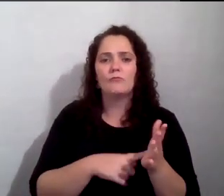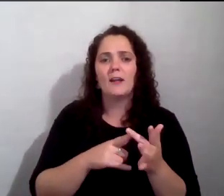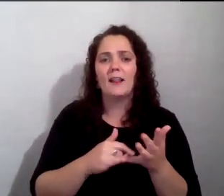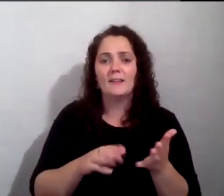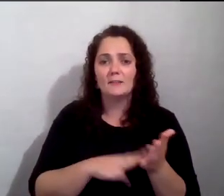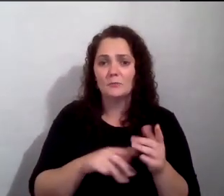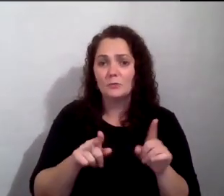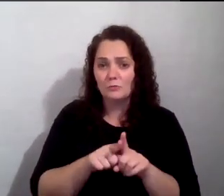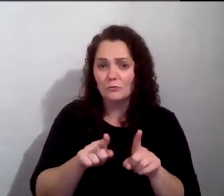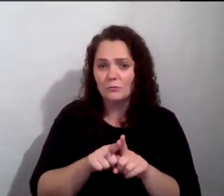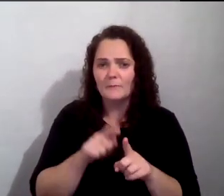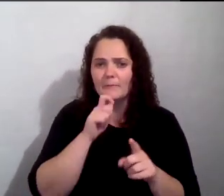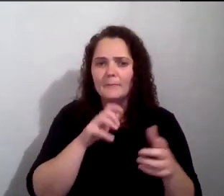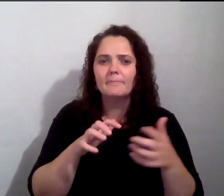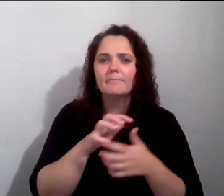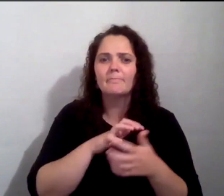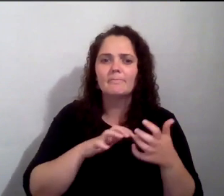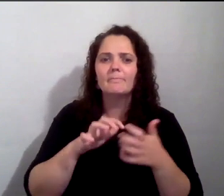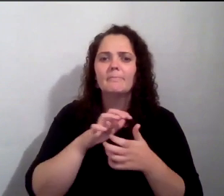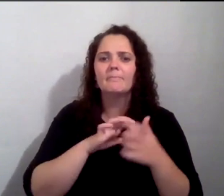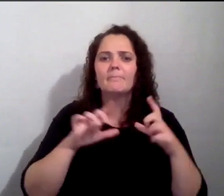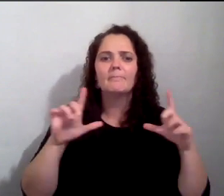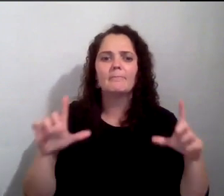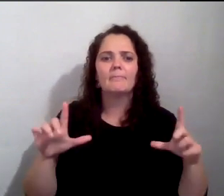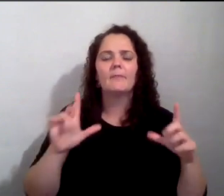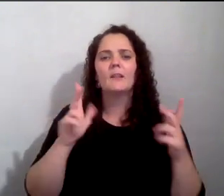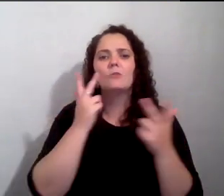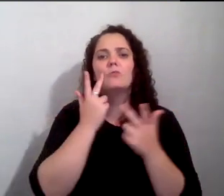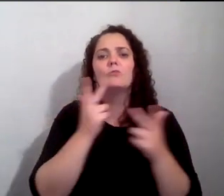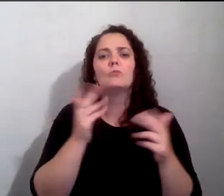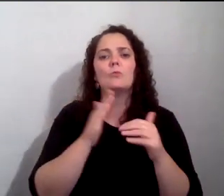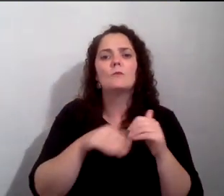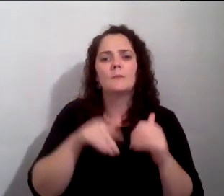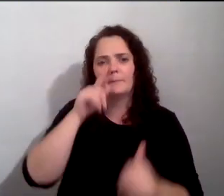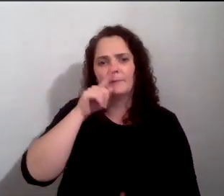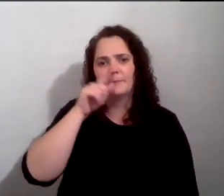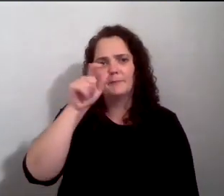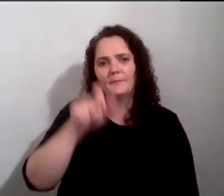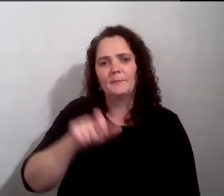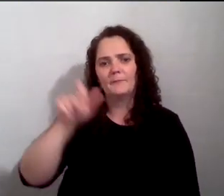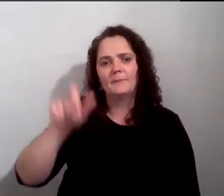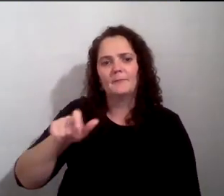Fitzroy’ 1943. Tucker's images, these images by Tucker – it's a series, they reduce women to prostitutes or